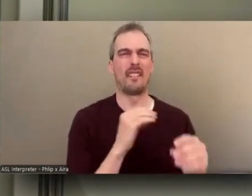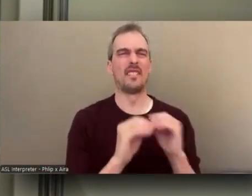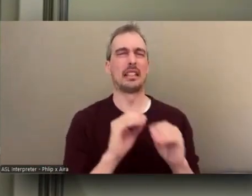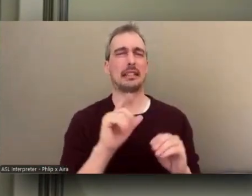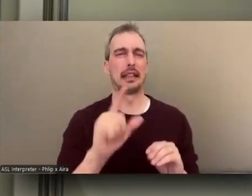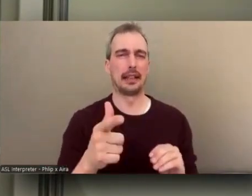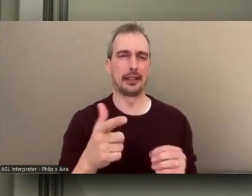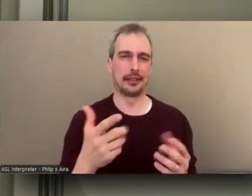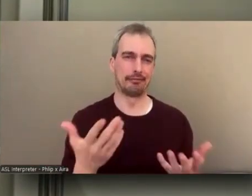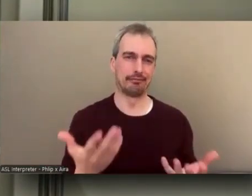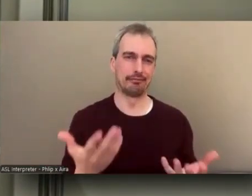I have a